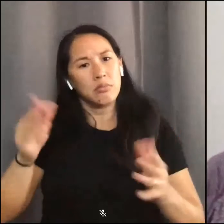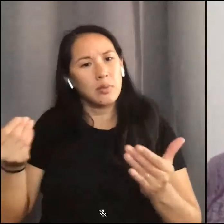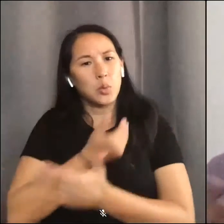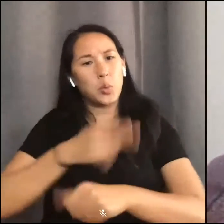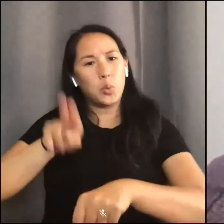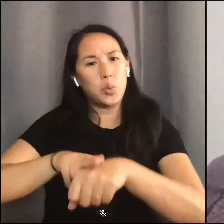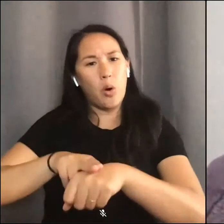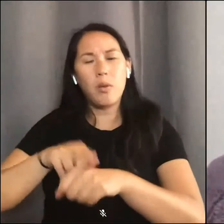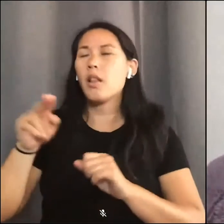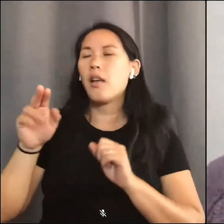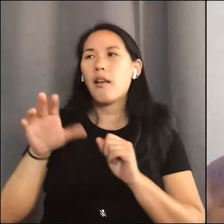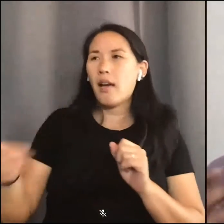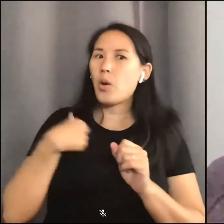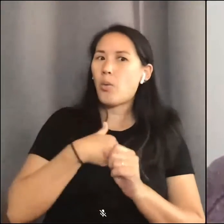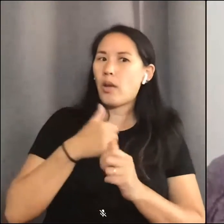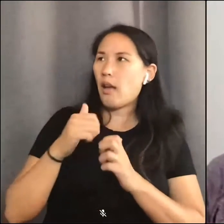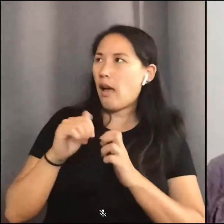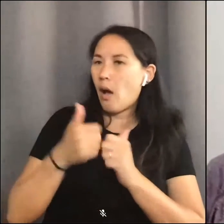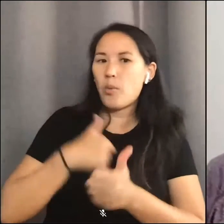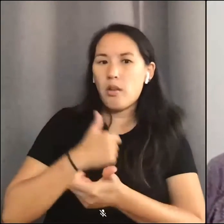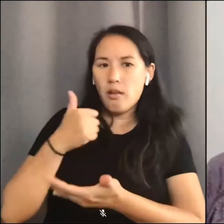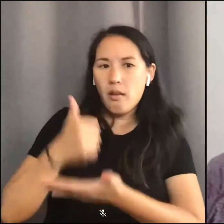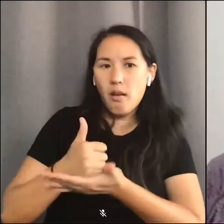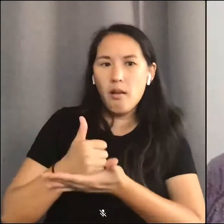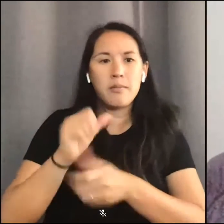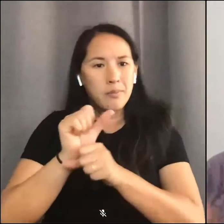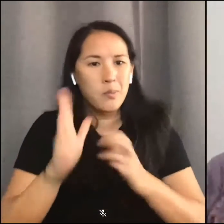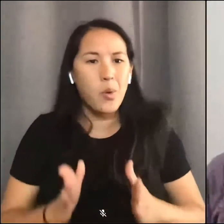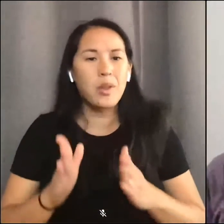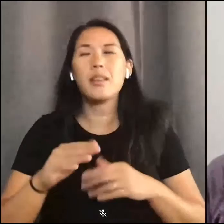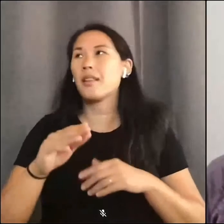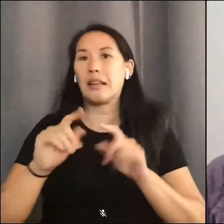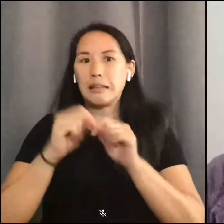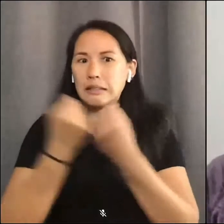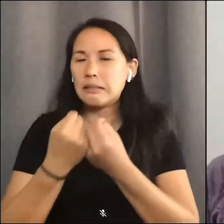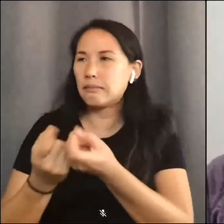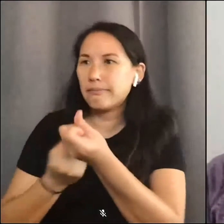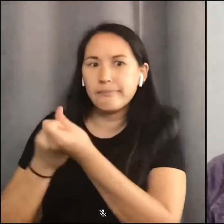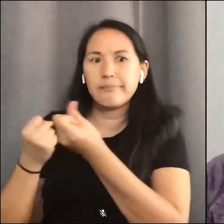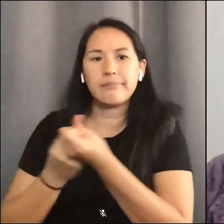and how we help our employees and our teams and i think the last part with that is make for